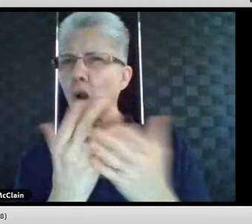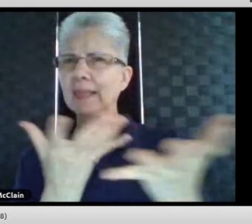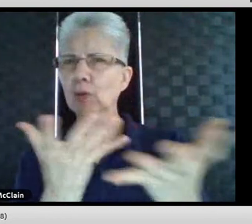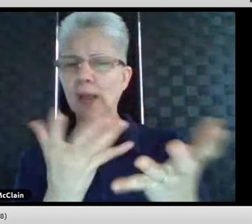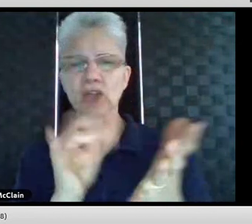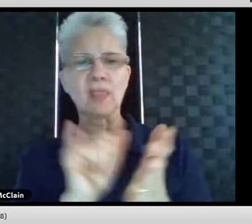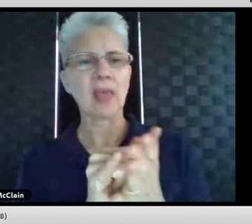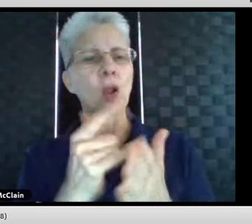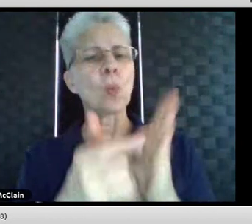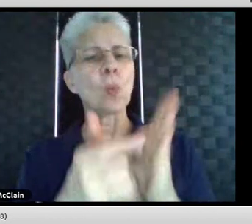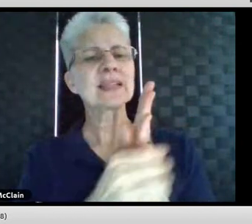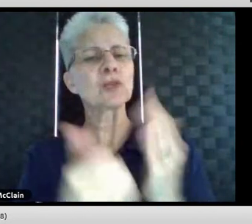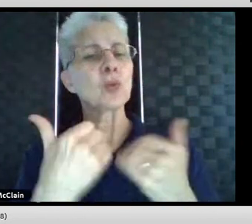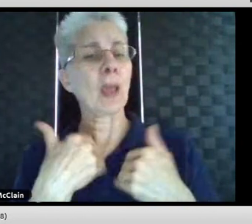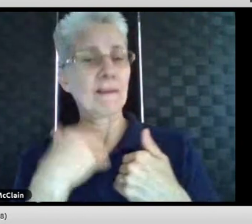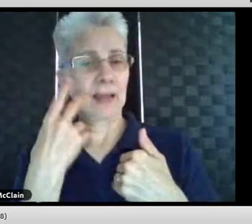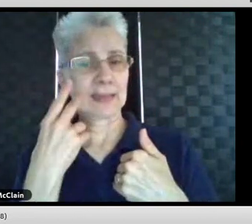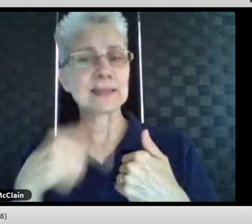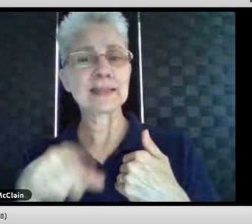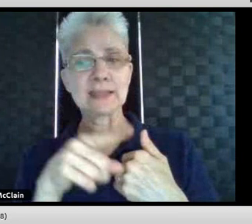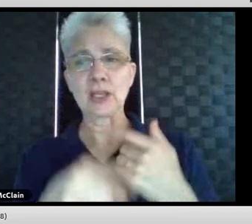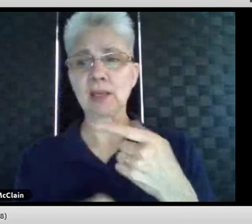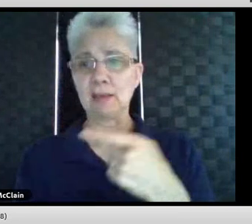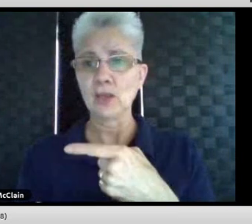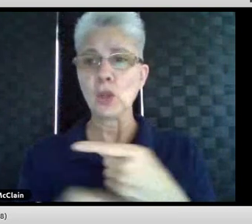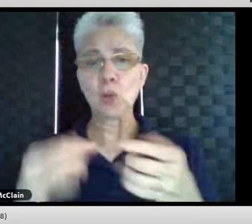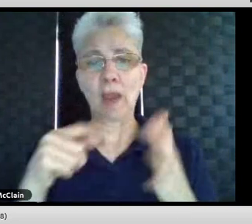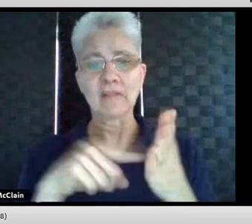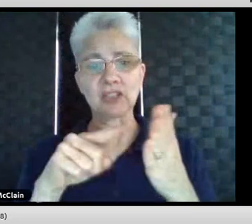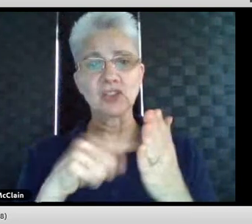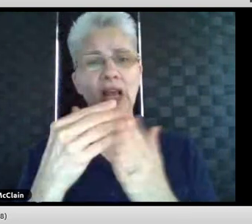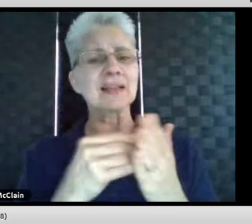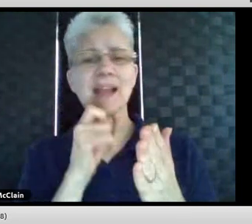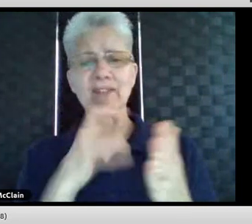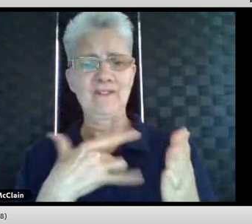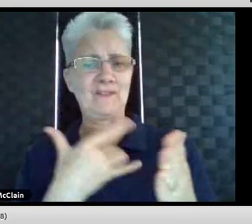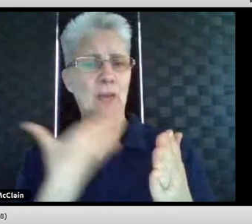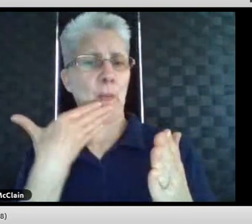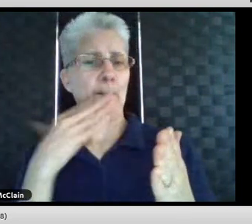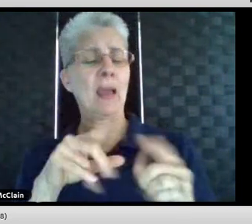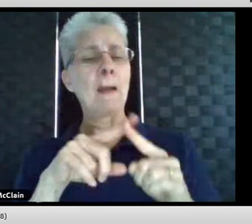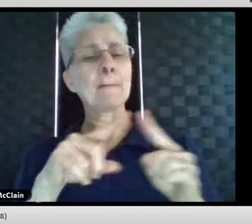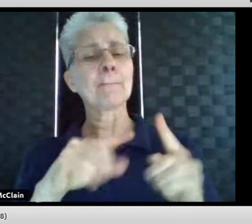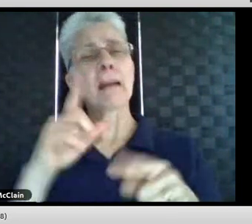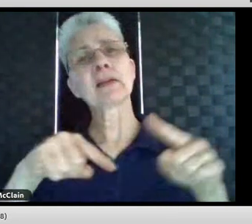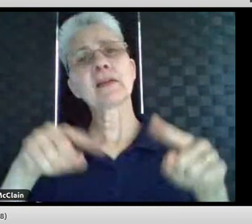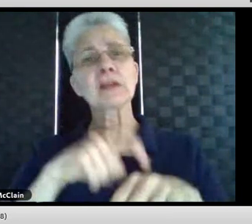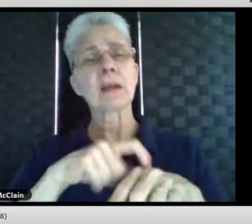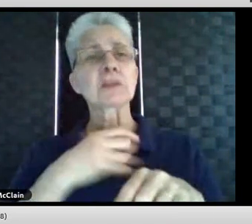What skills you have? I sent you guys that kind of little checklist, not to make you feel bad. At different times in my career, and even now,